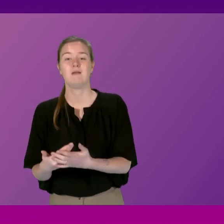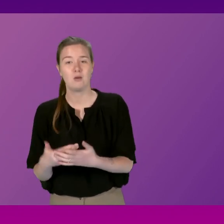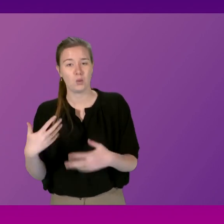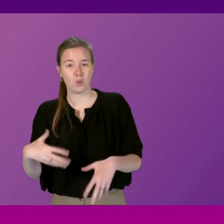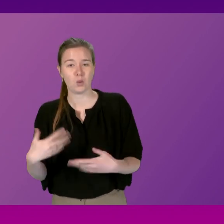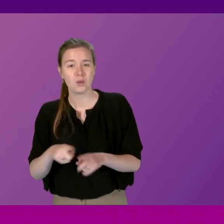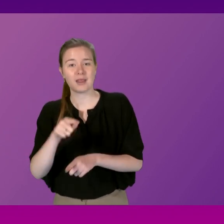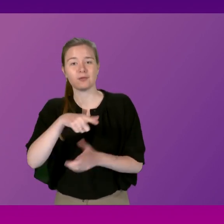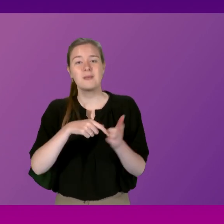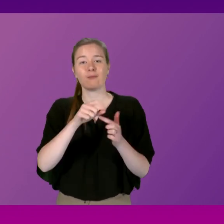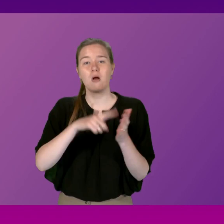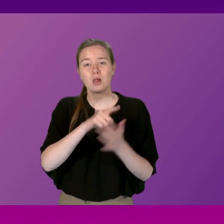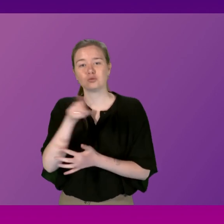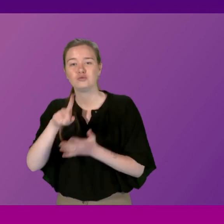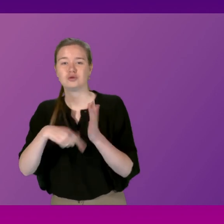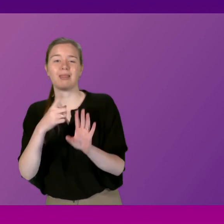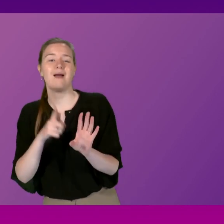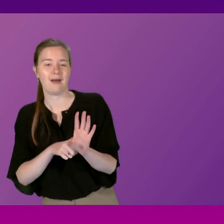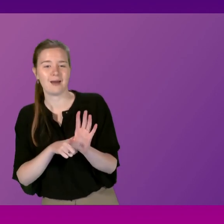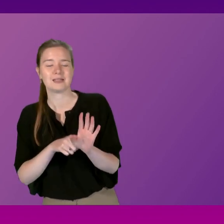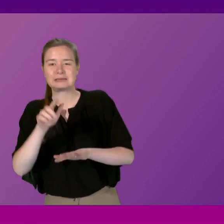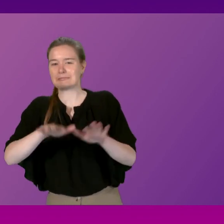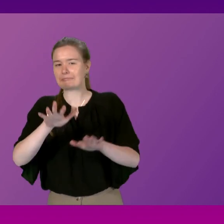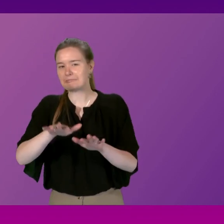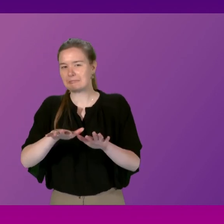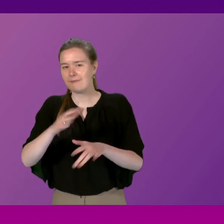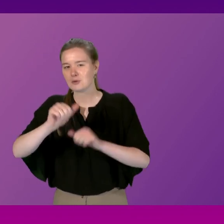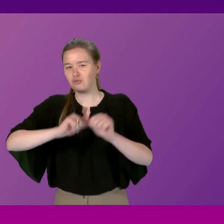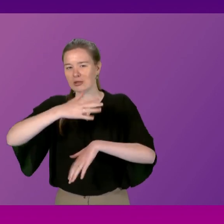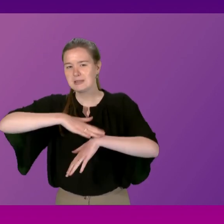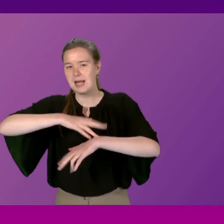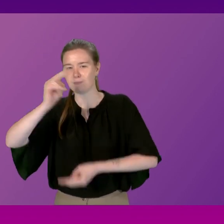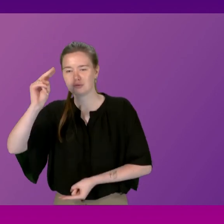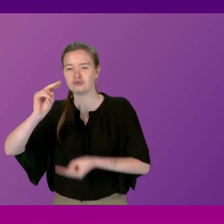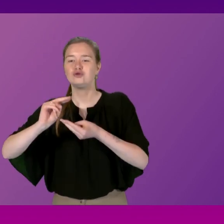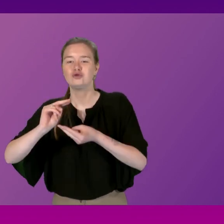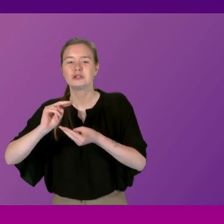From April to July, the median processing time was reduced by eight working days.